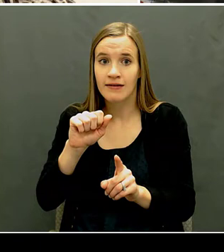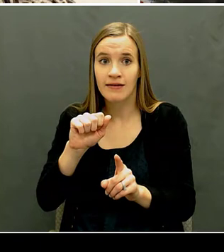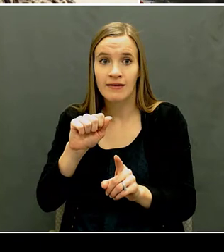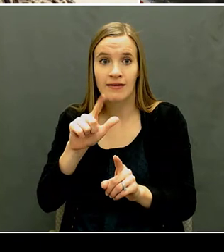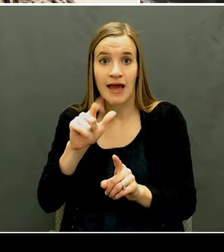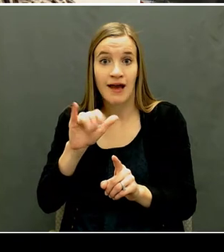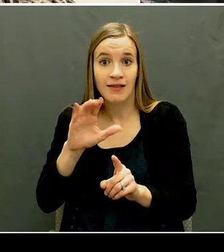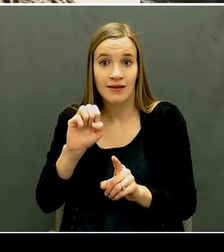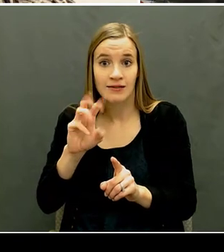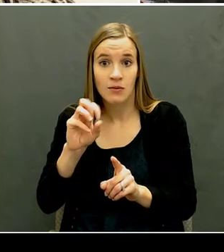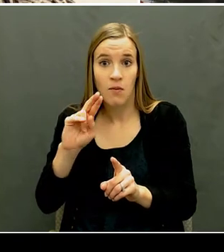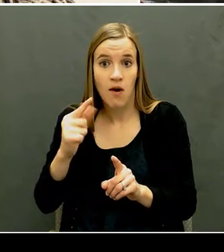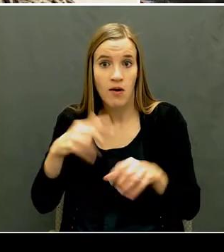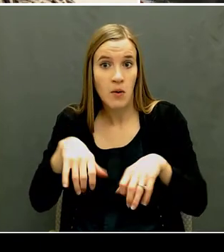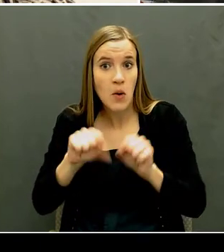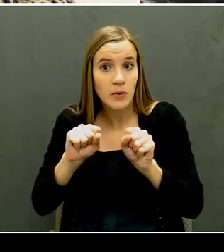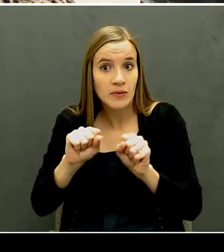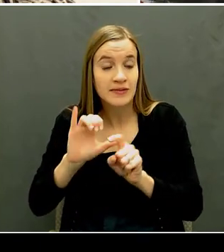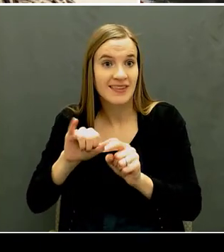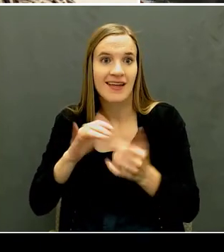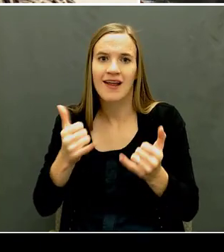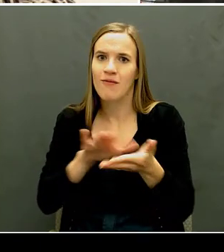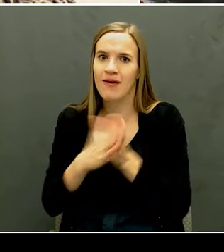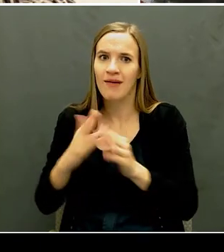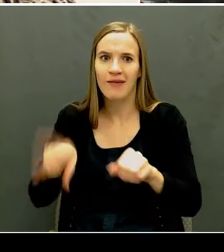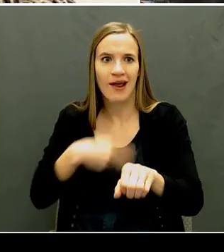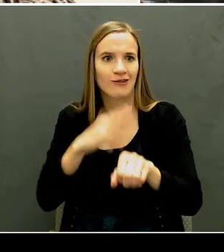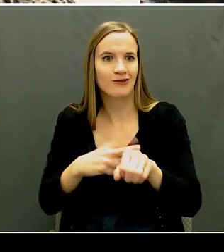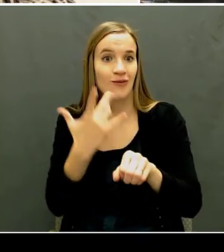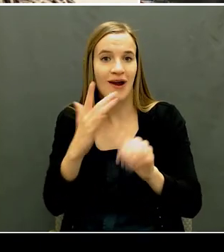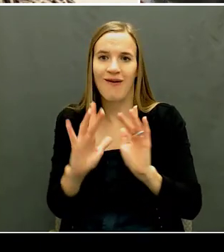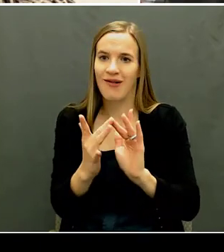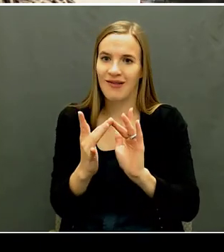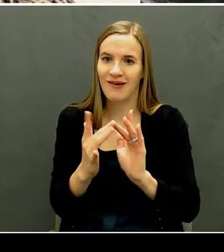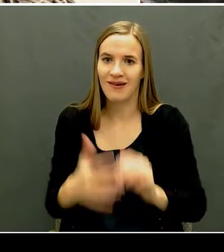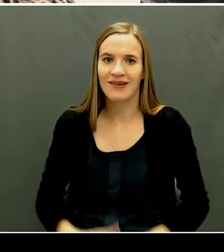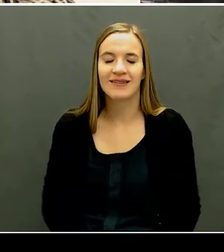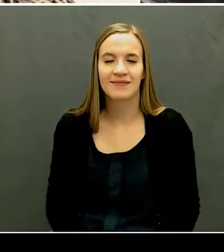one of the things some of us talked about at the end of last year on those calls that Kelly was